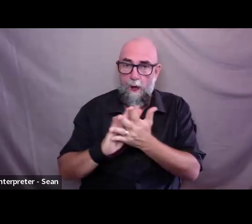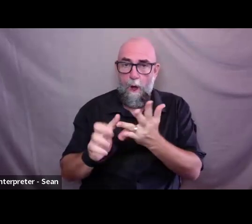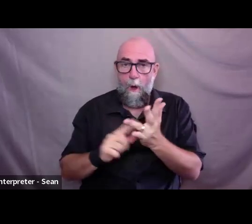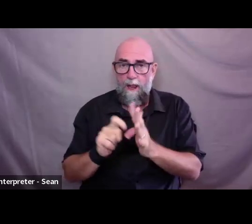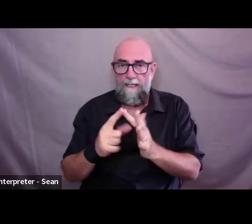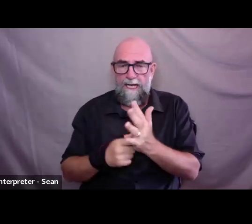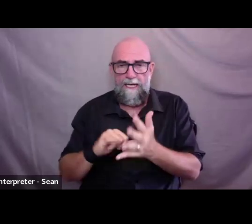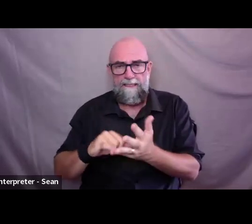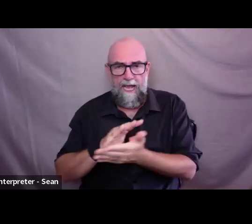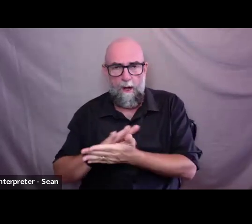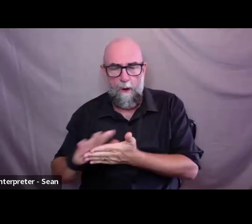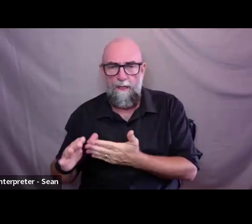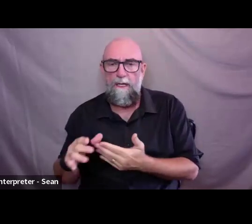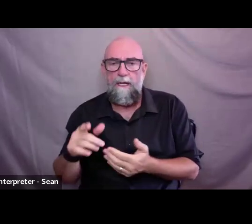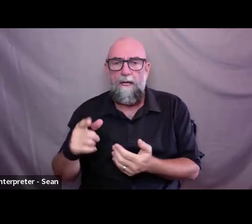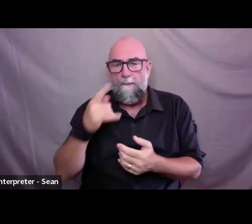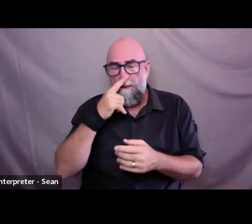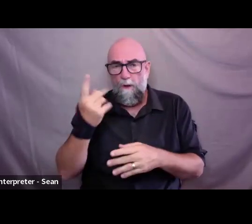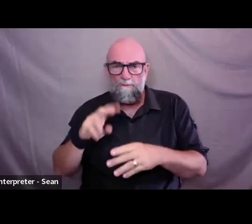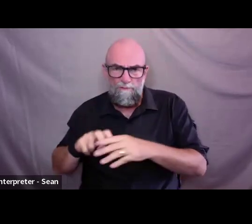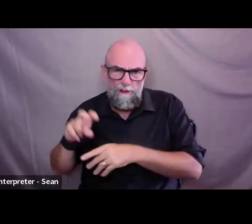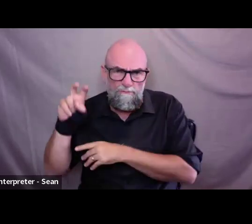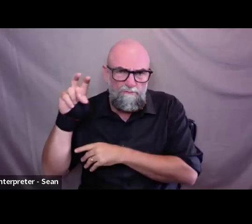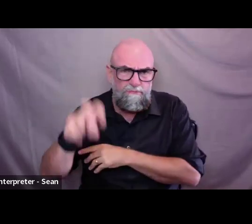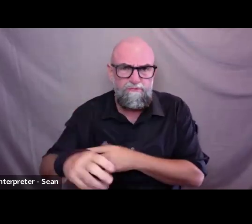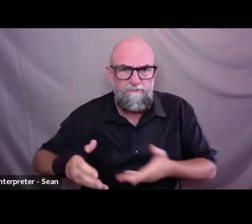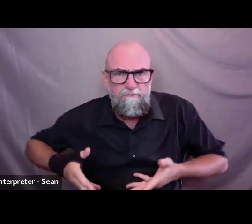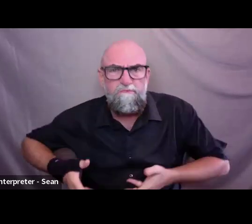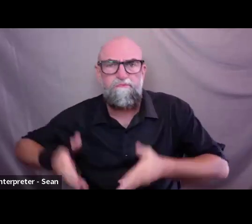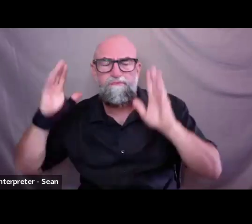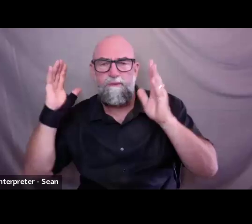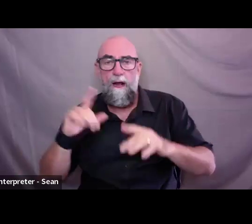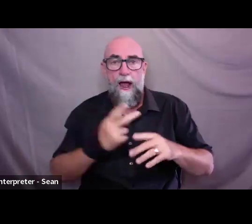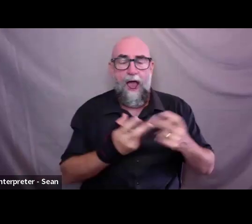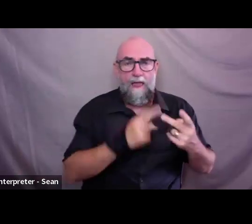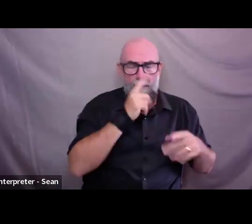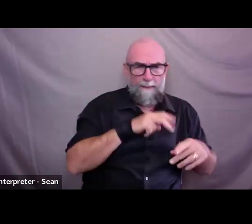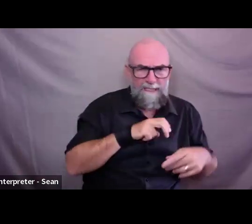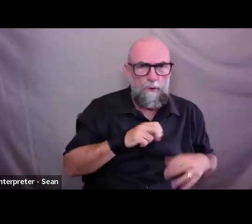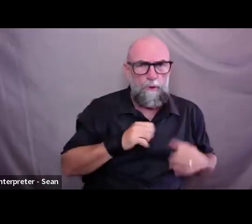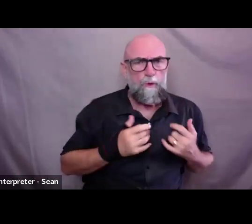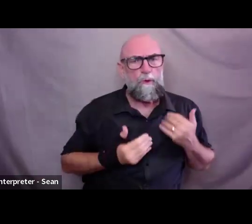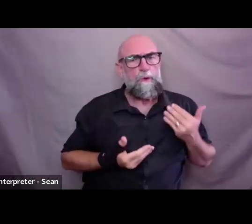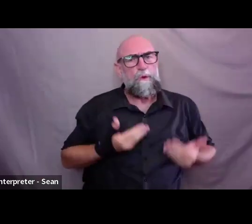conversations. The second comes from a friend of mine and he is a guy called Dan Gregory, a former